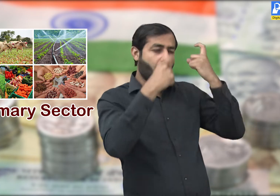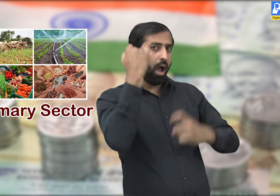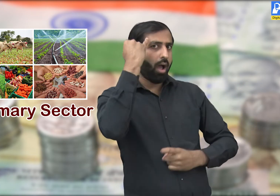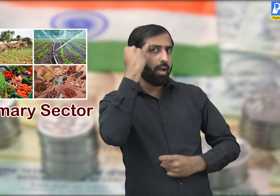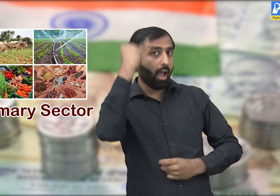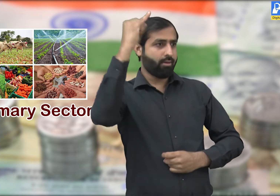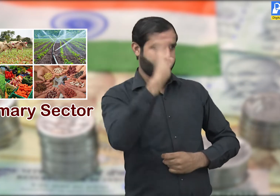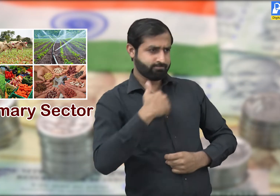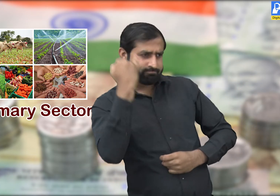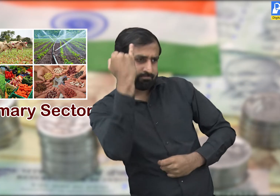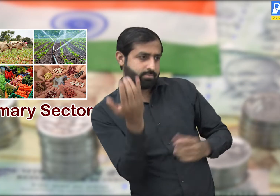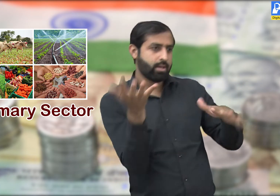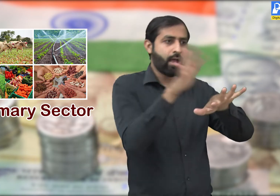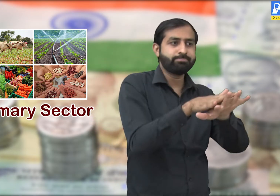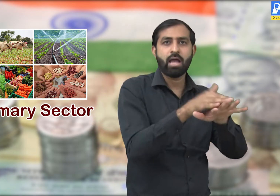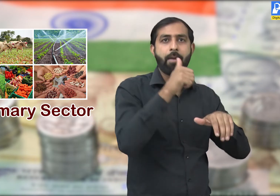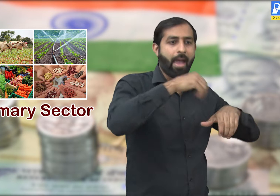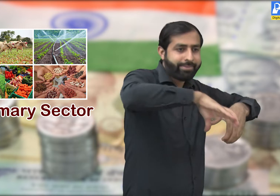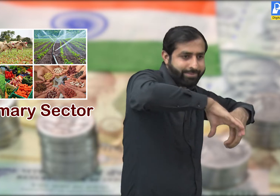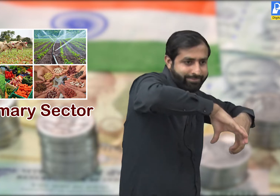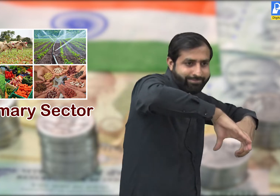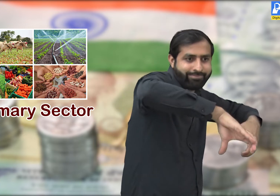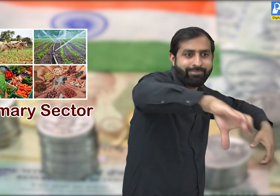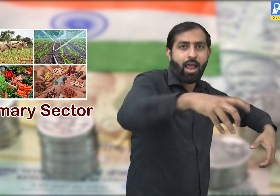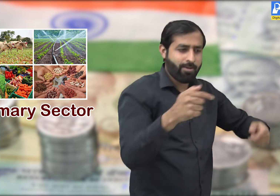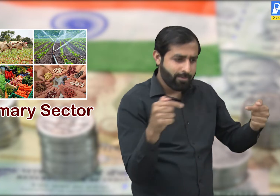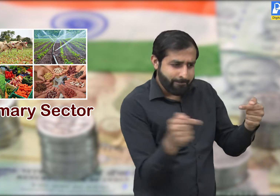that directly or indirectly relate to agricultural activity.